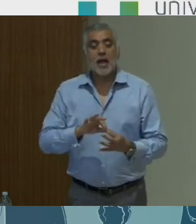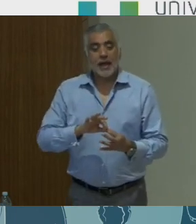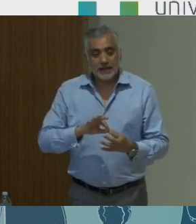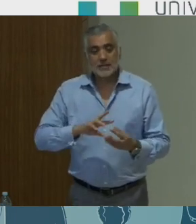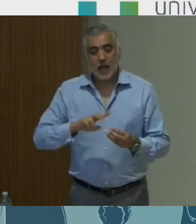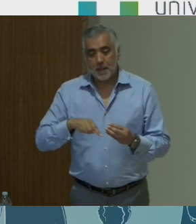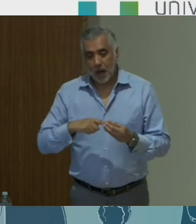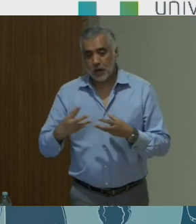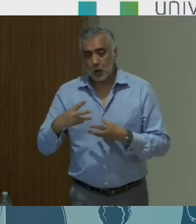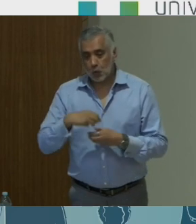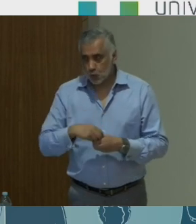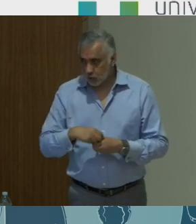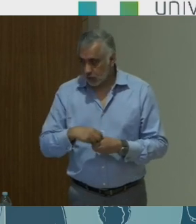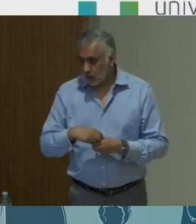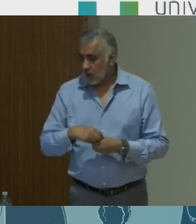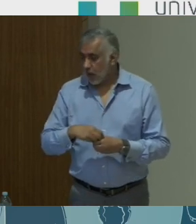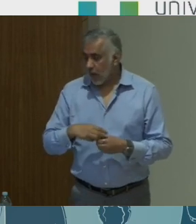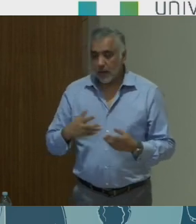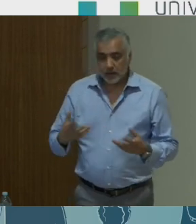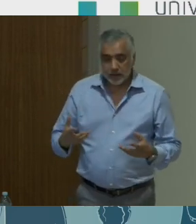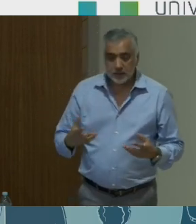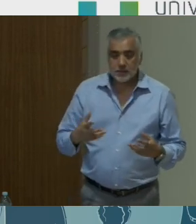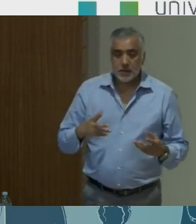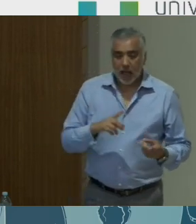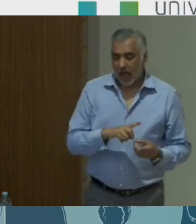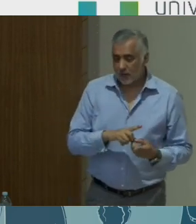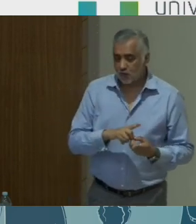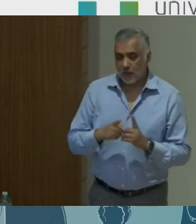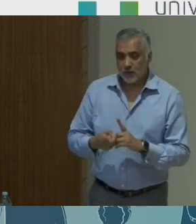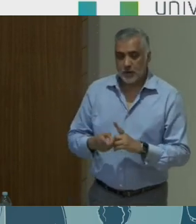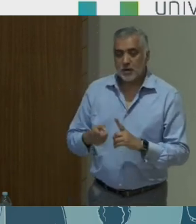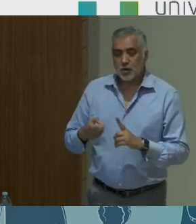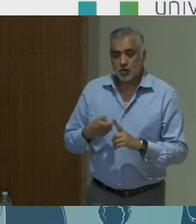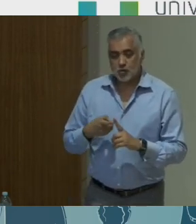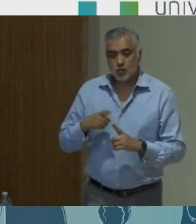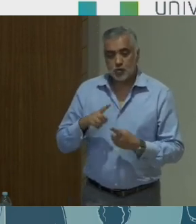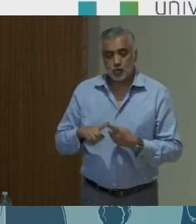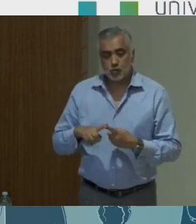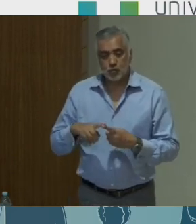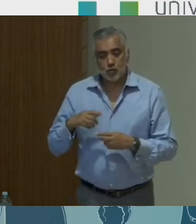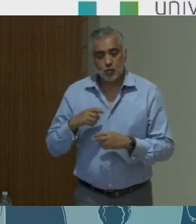And as we are in times of soccer, I translated some American slides with a baseball background